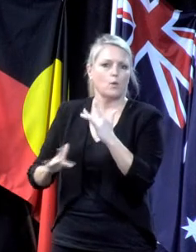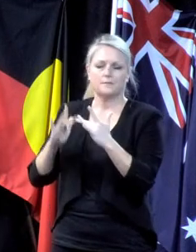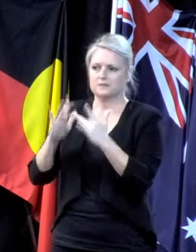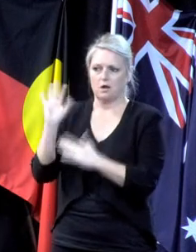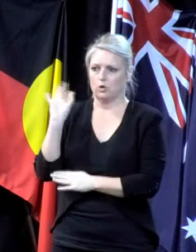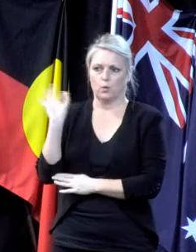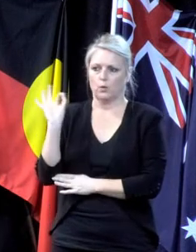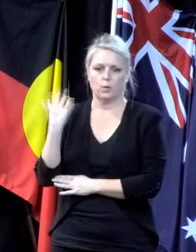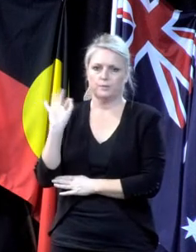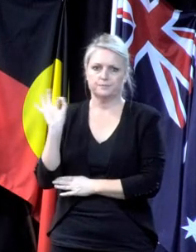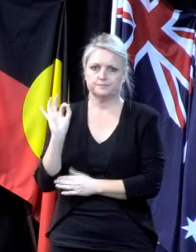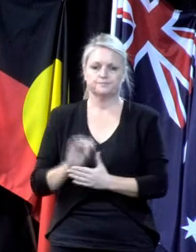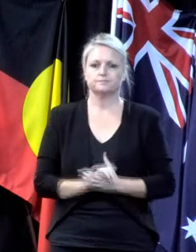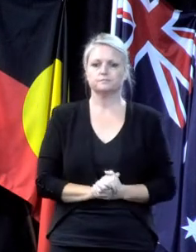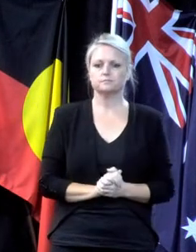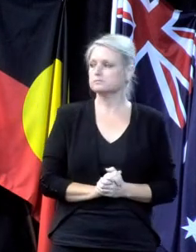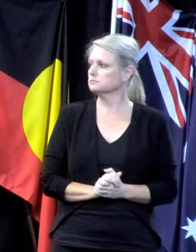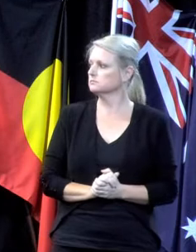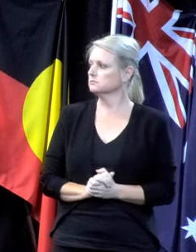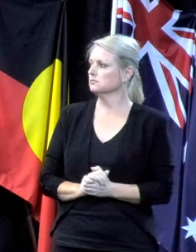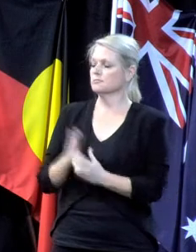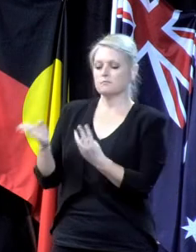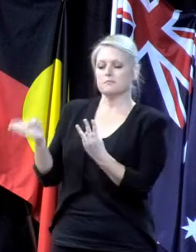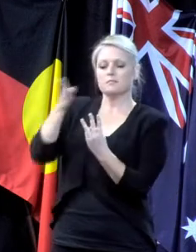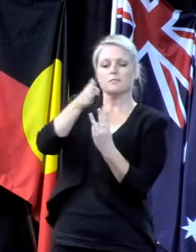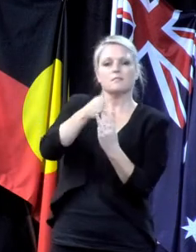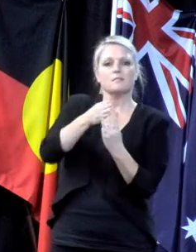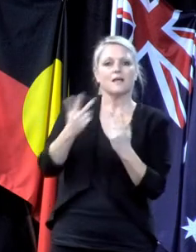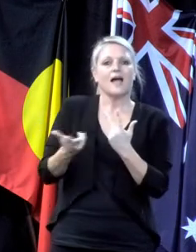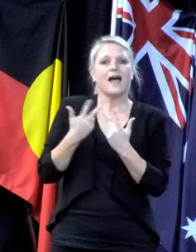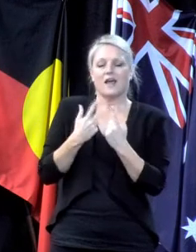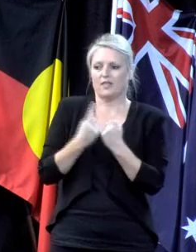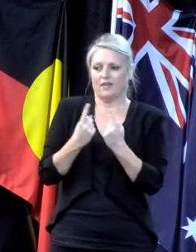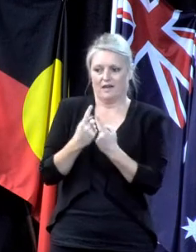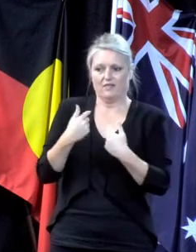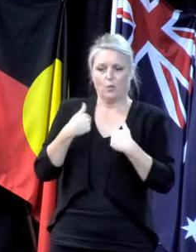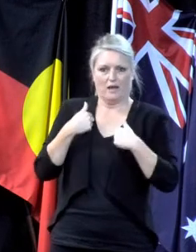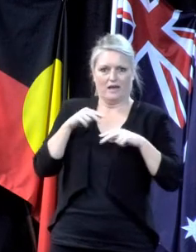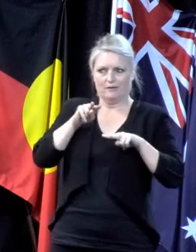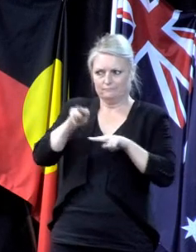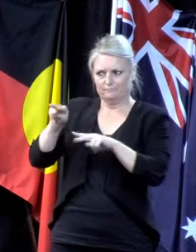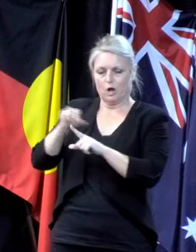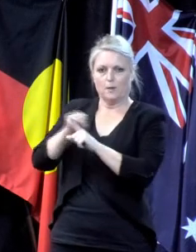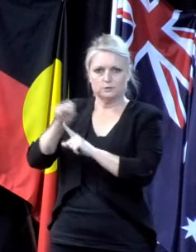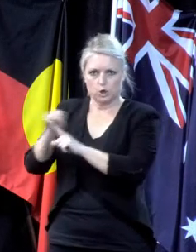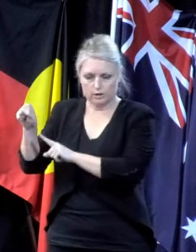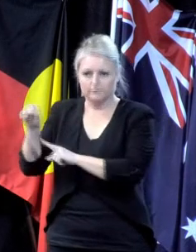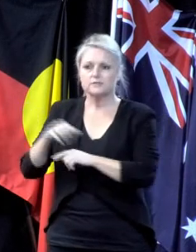When we... MS PRICHARD: The other... hang on. Sorry. MS PRICHARD: The other thing that we have seen and I... We always talk about education is the key is... The transformation or the change